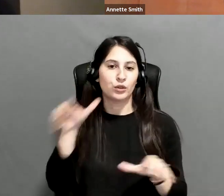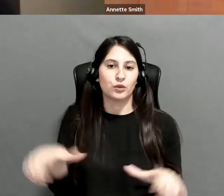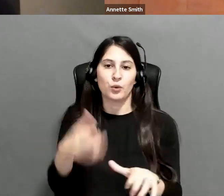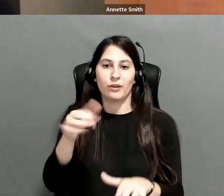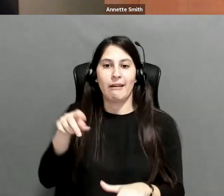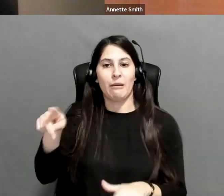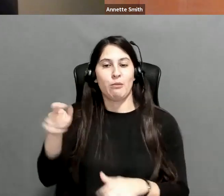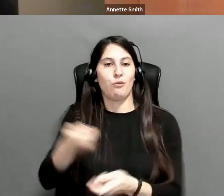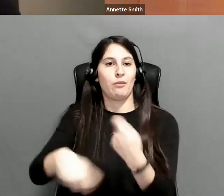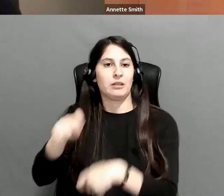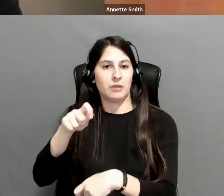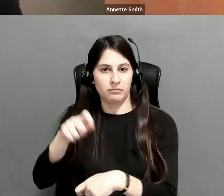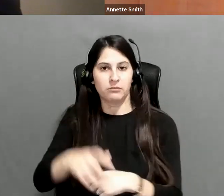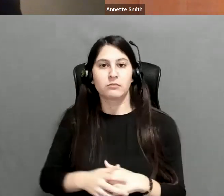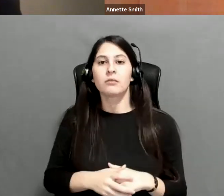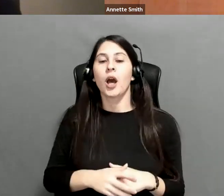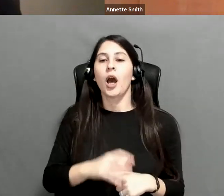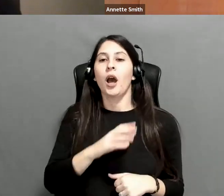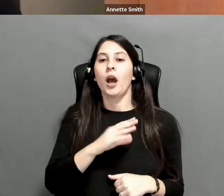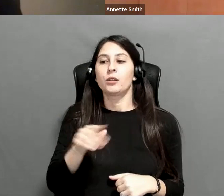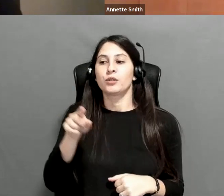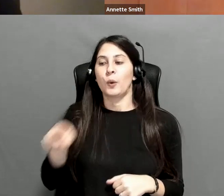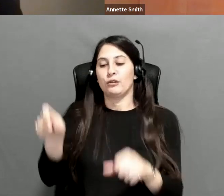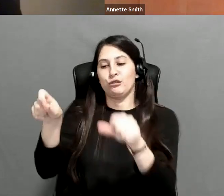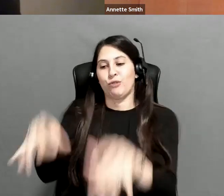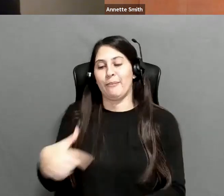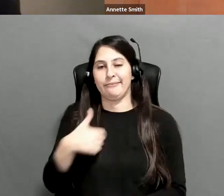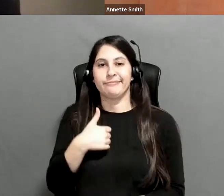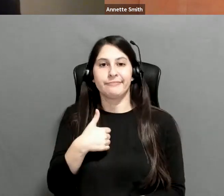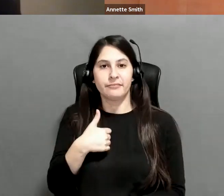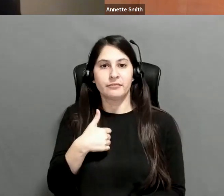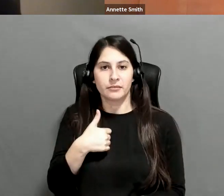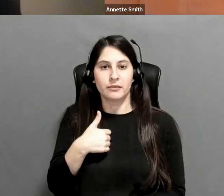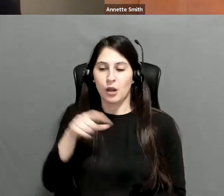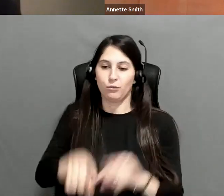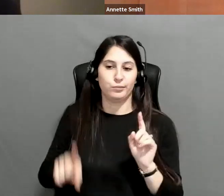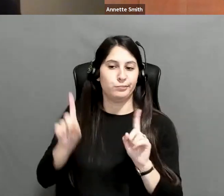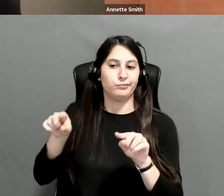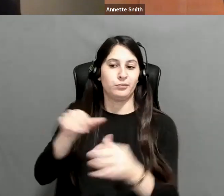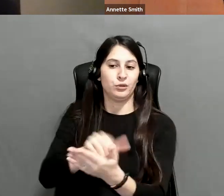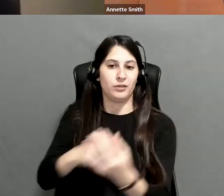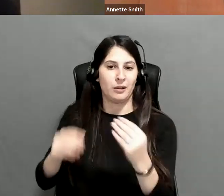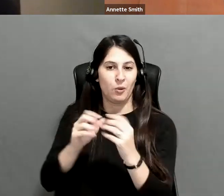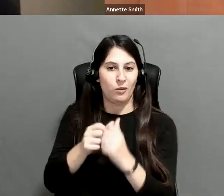had a pain specialist tell me he couldn't work with me anymore because I had to lose weight or